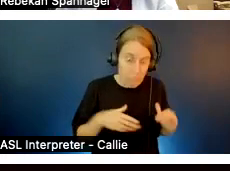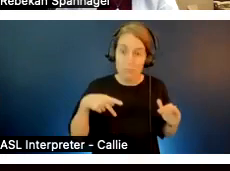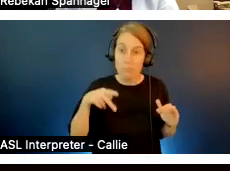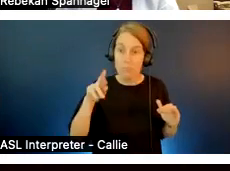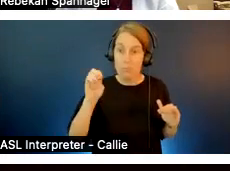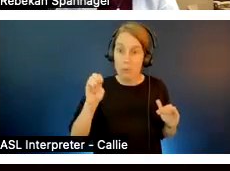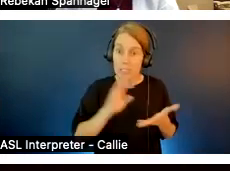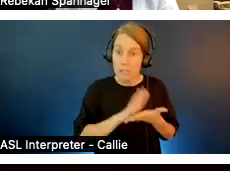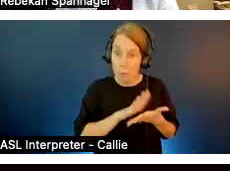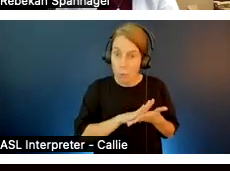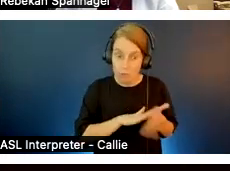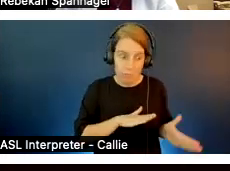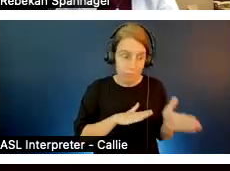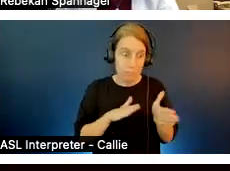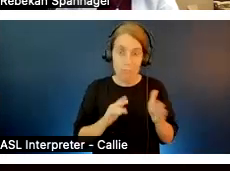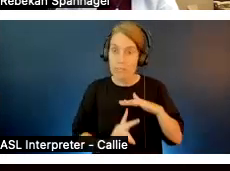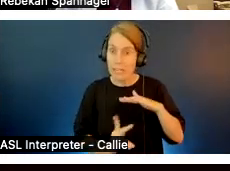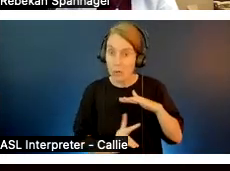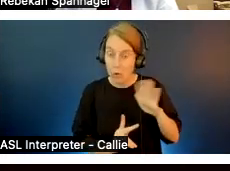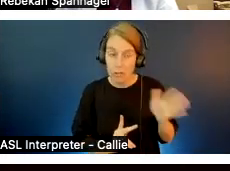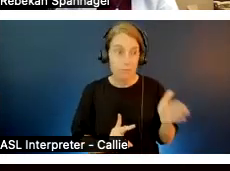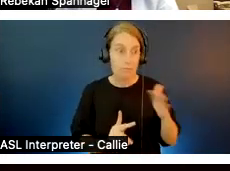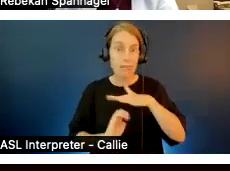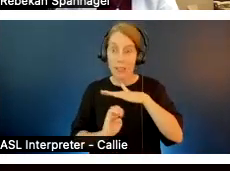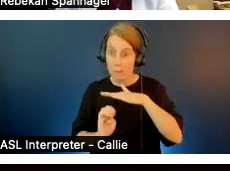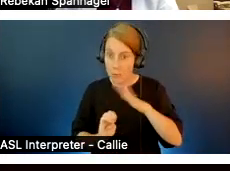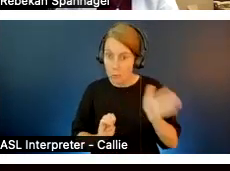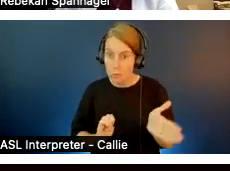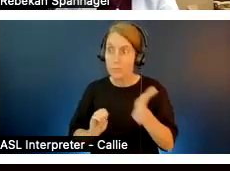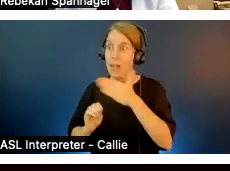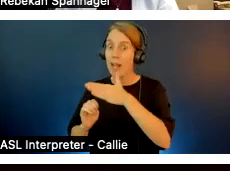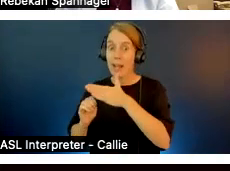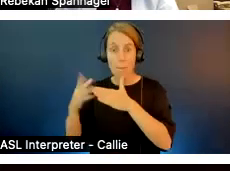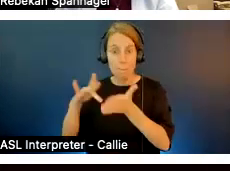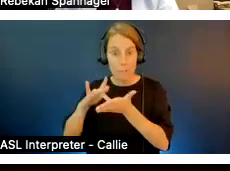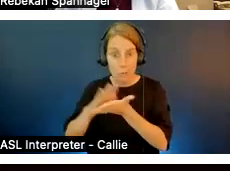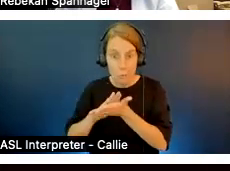going to elementary school to middle school and high school college and each step along those